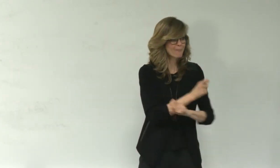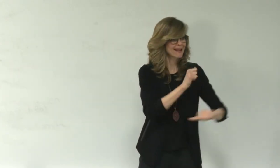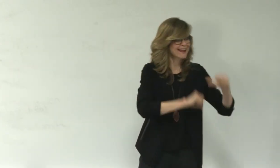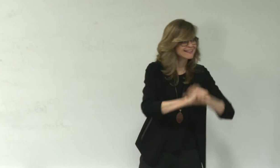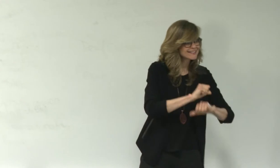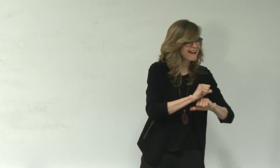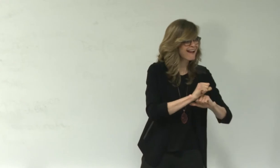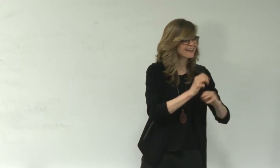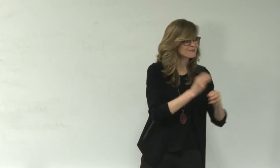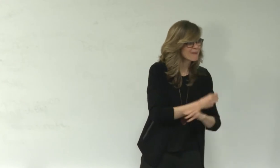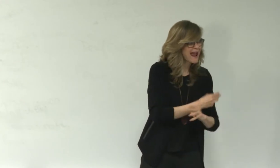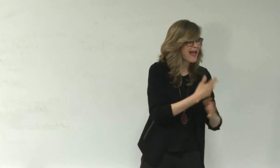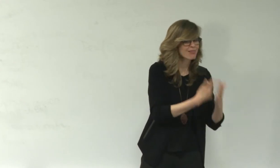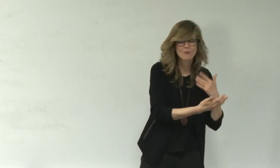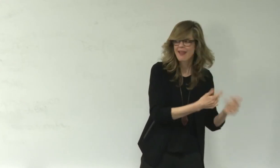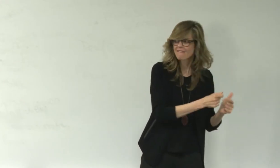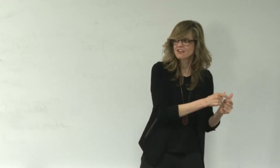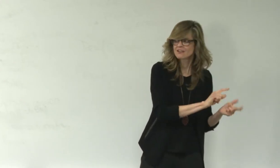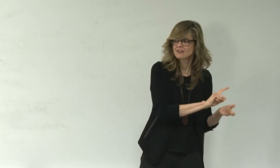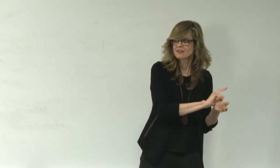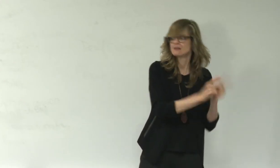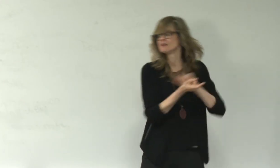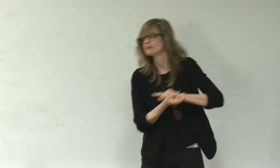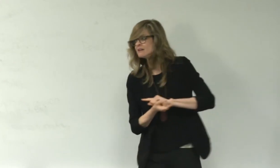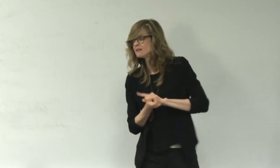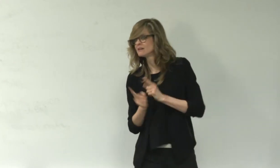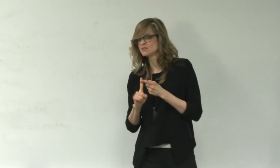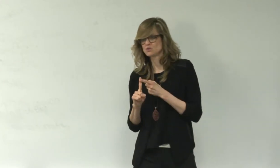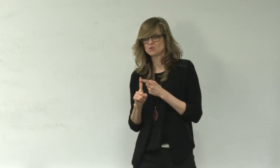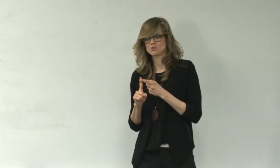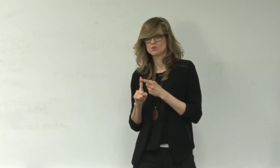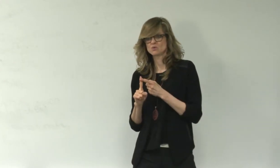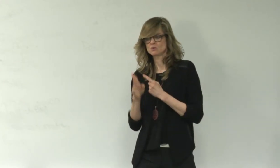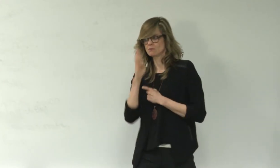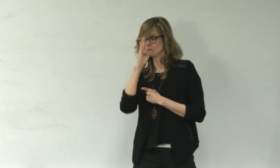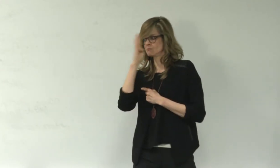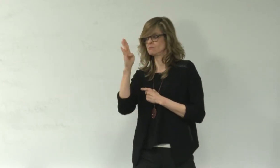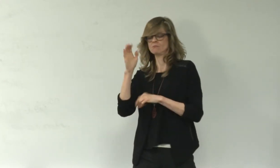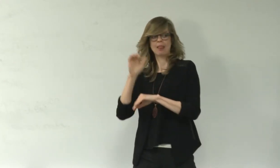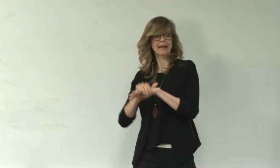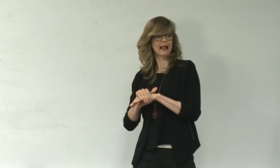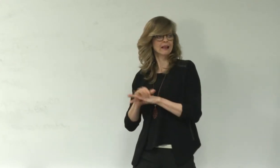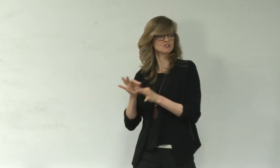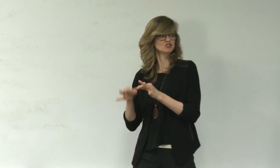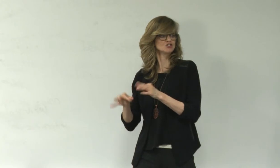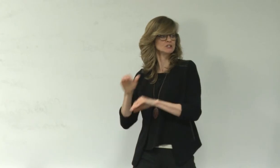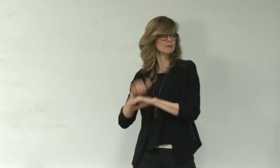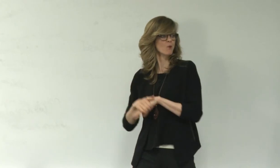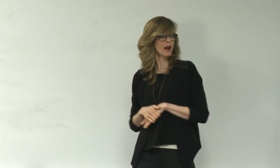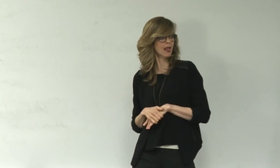HOW YOU TAKE COMPLEX SCIENTIFIC AND MATHEMATICAL INFORMATION AND TRANSLATE IT SO THAT IT'S